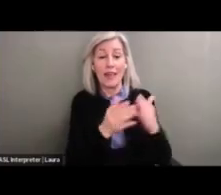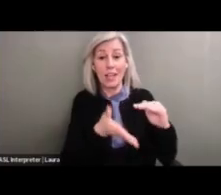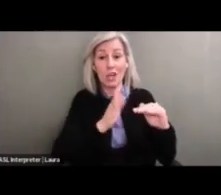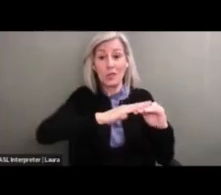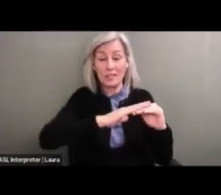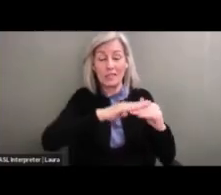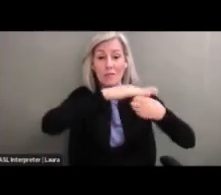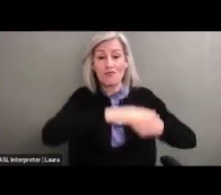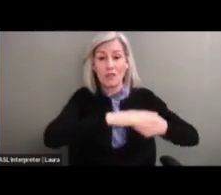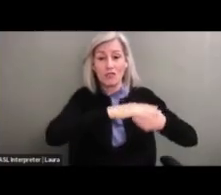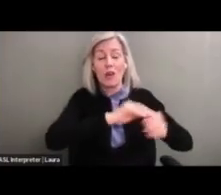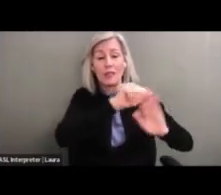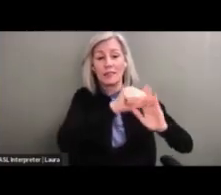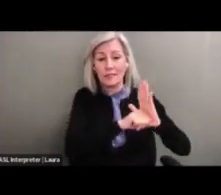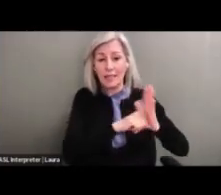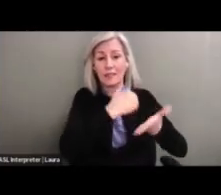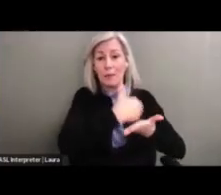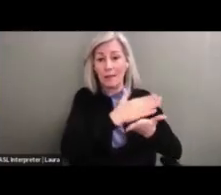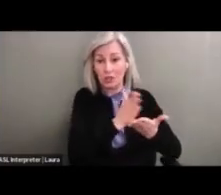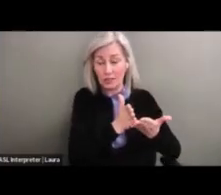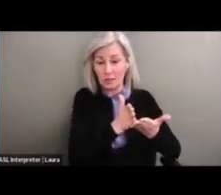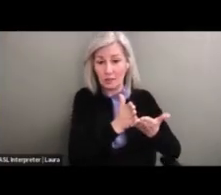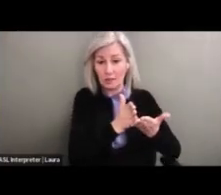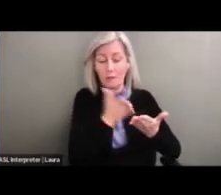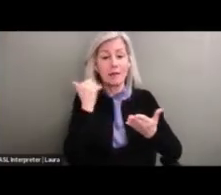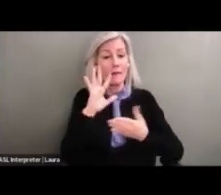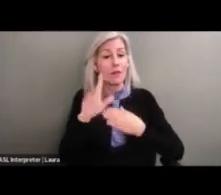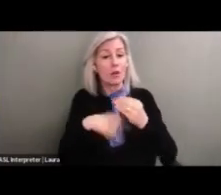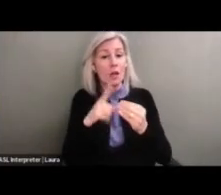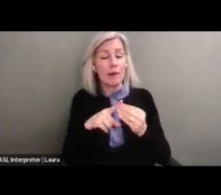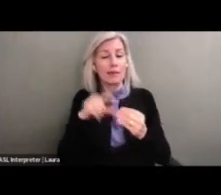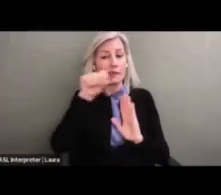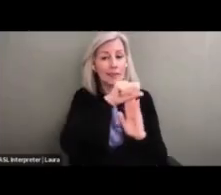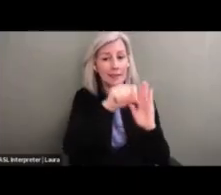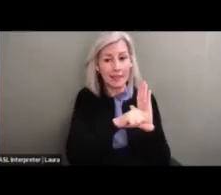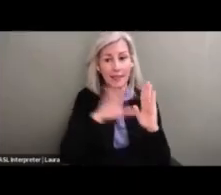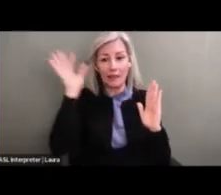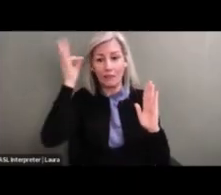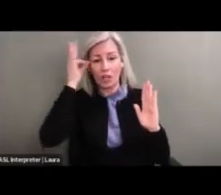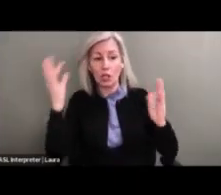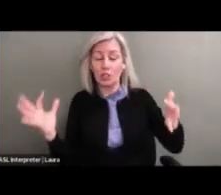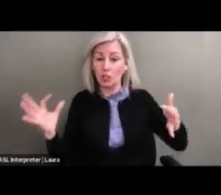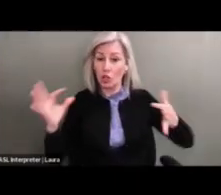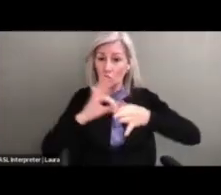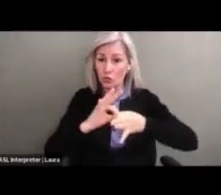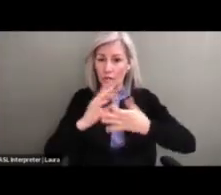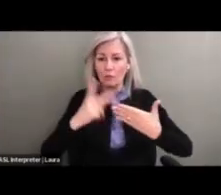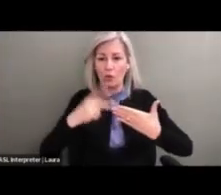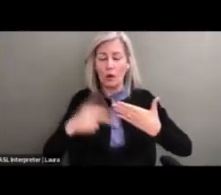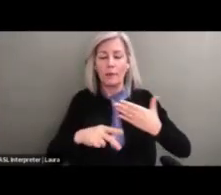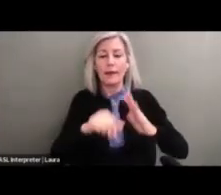over the next 10 years. That increases the pressure on state Medicaid budgets,